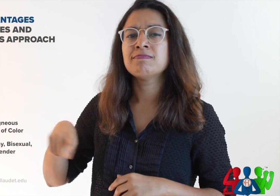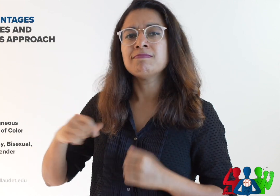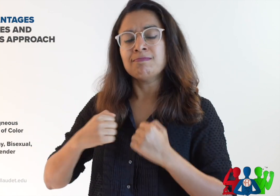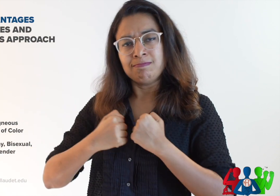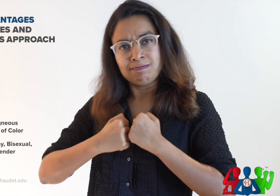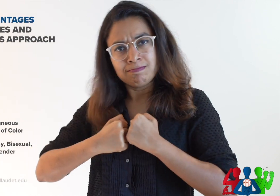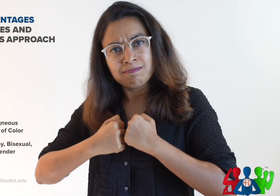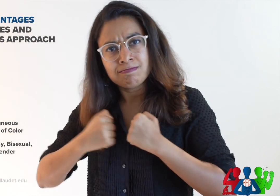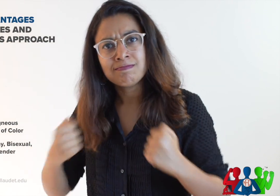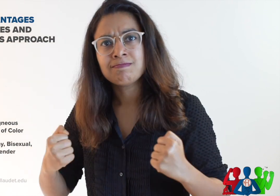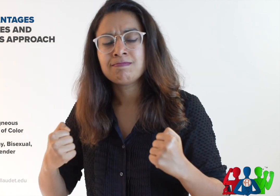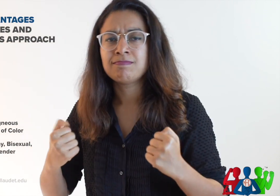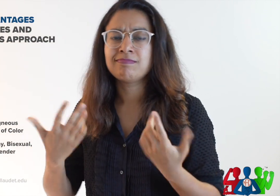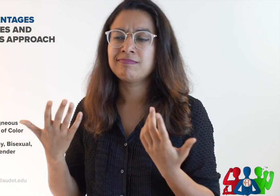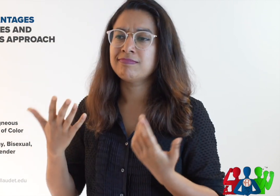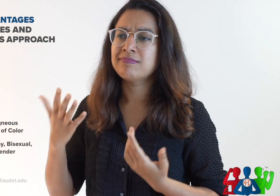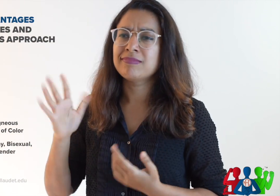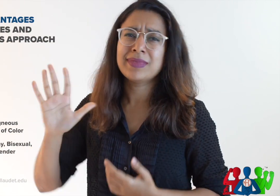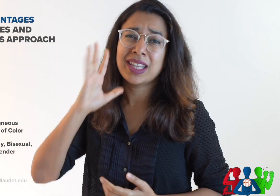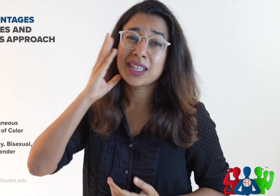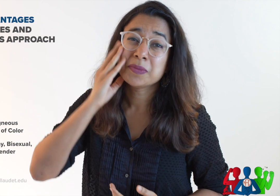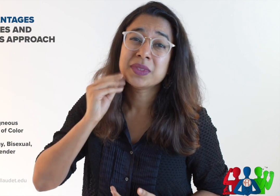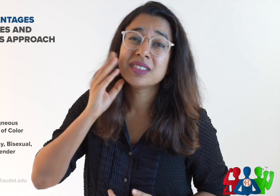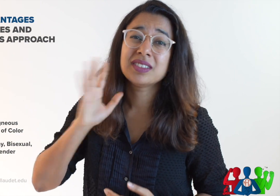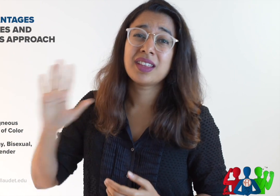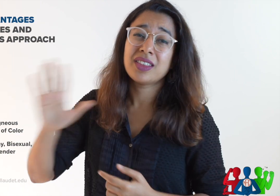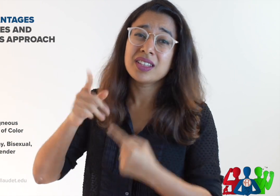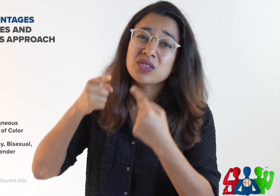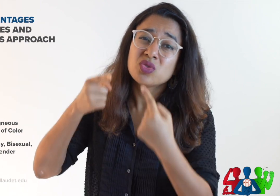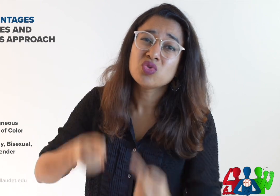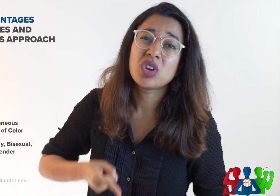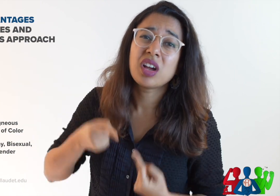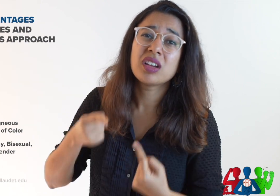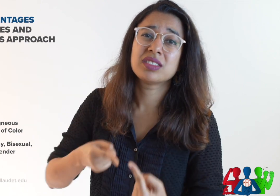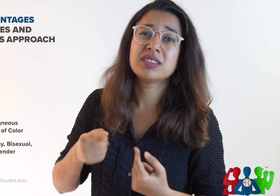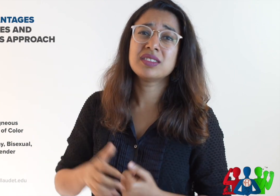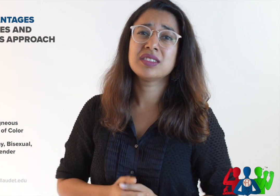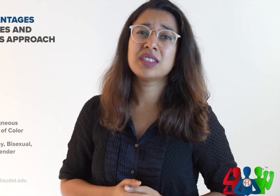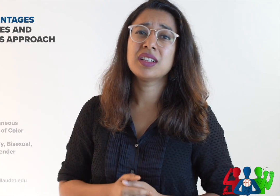For our BIPOC and LGBTQ students, their experiences might not